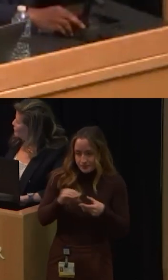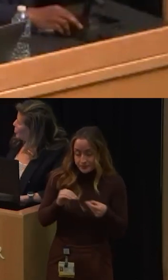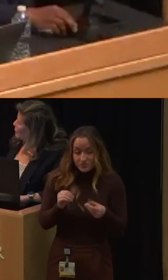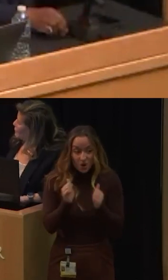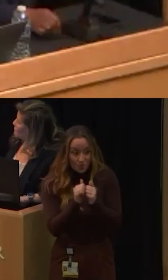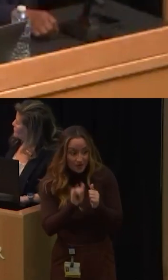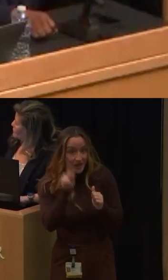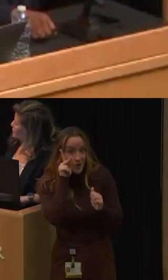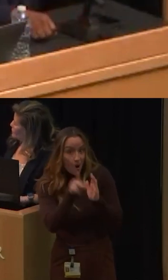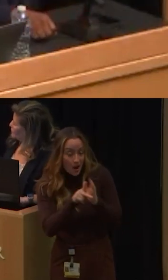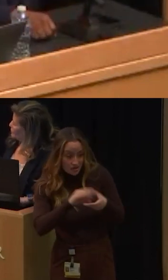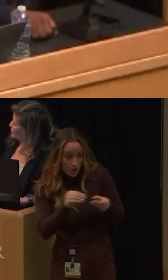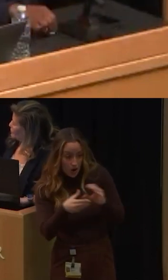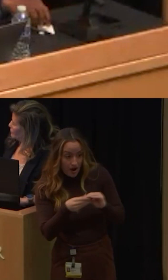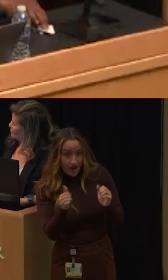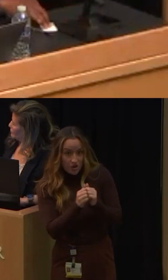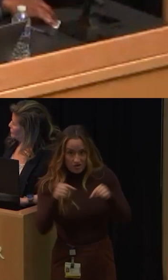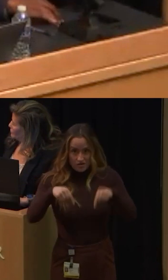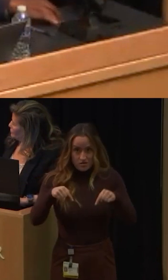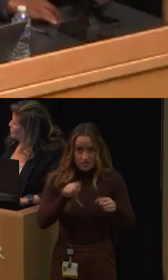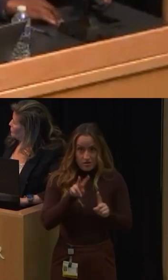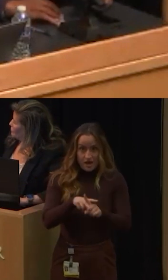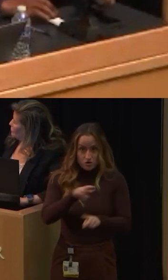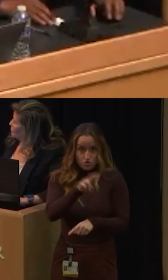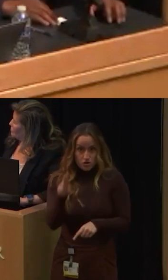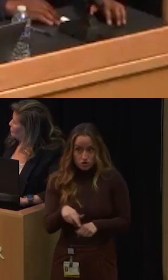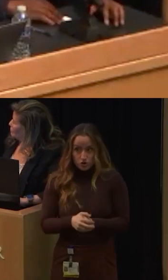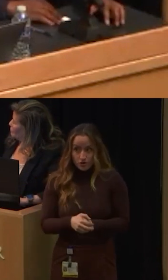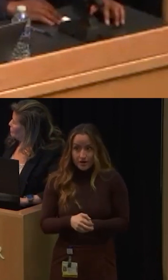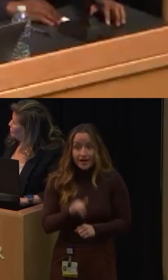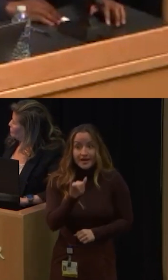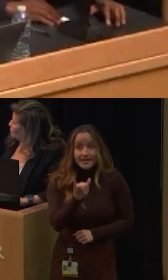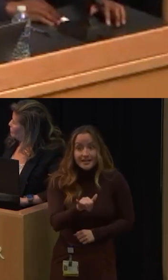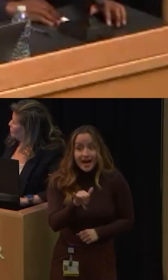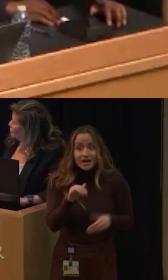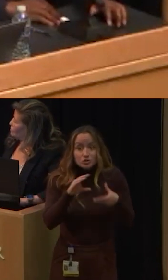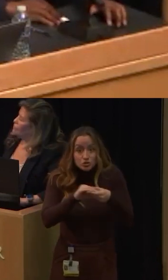Again, the tale of two Rochesters. That story was willfully made homogeneous.